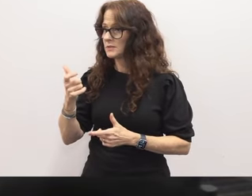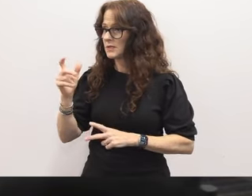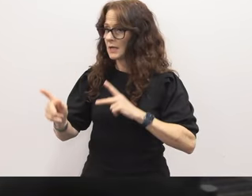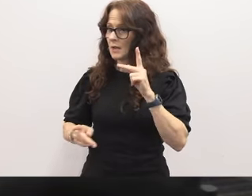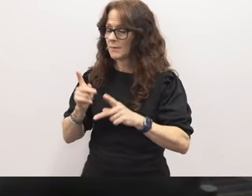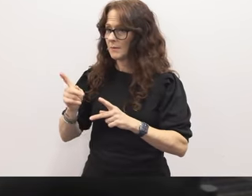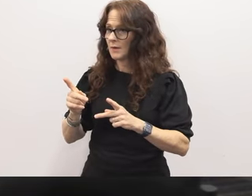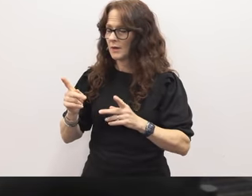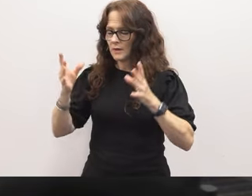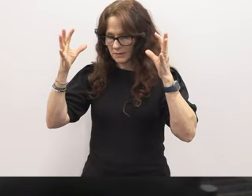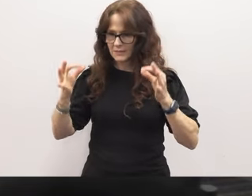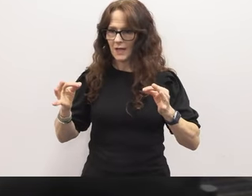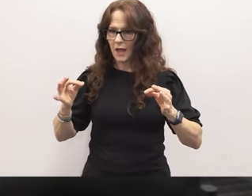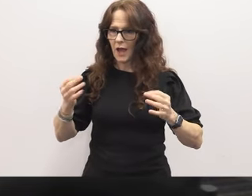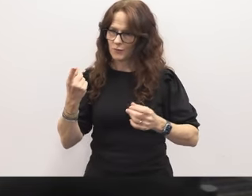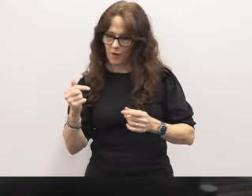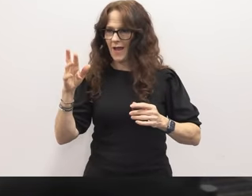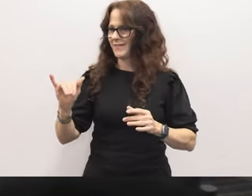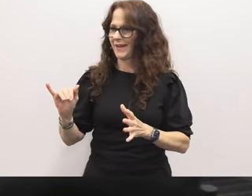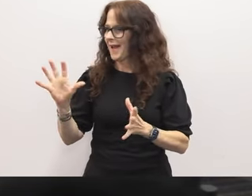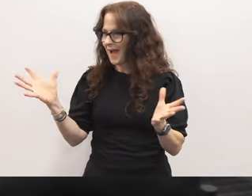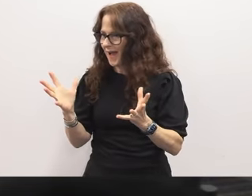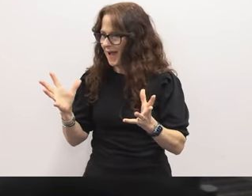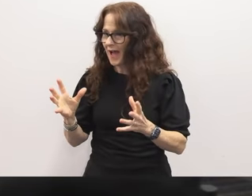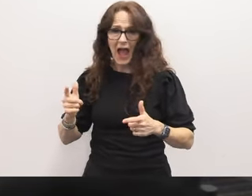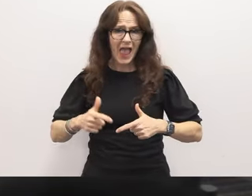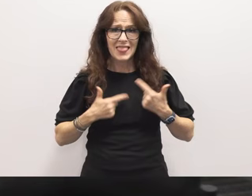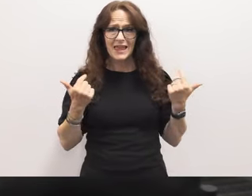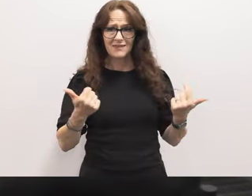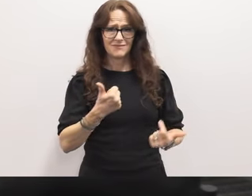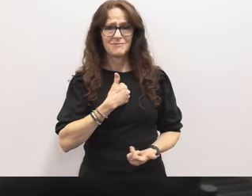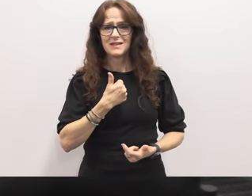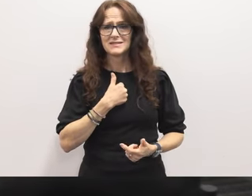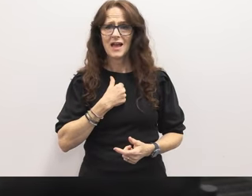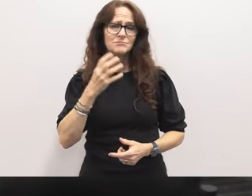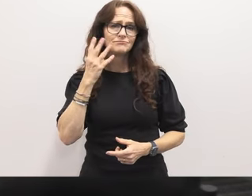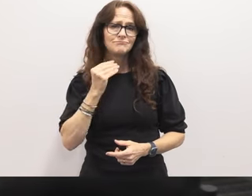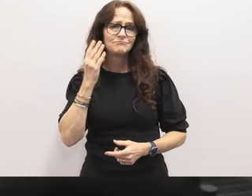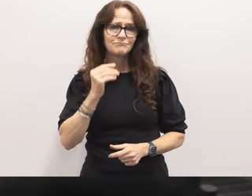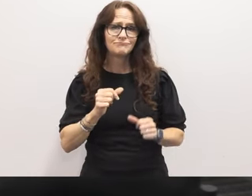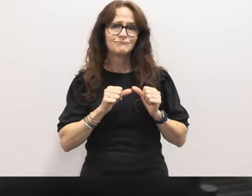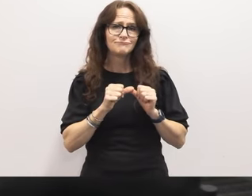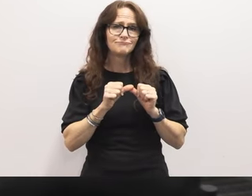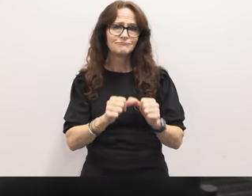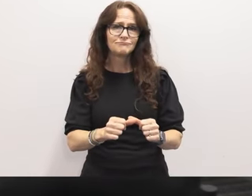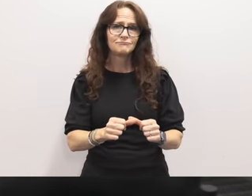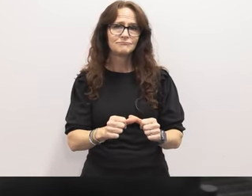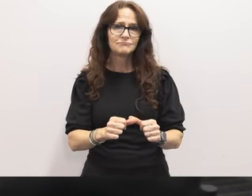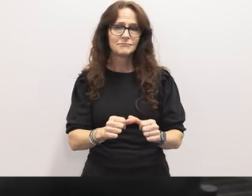This is something that I've been living with and that it's not a reality for everyone.